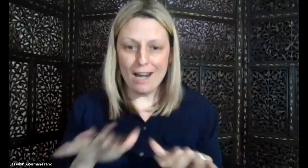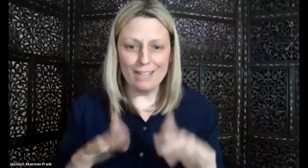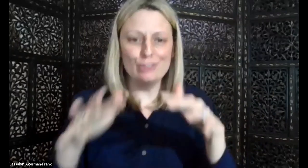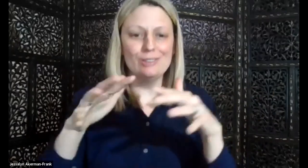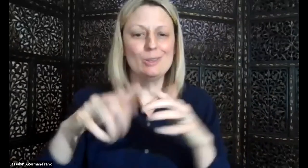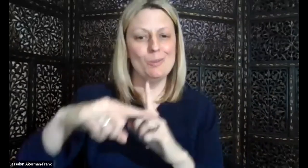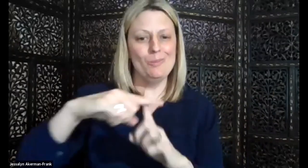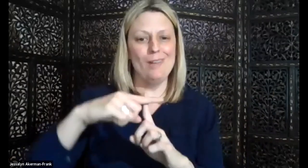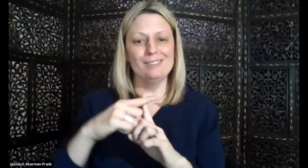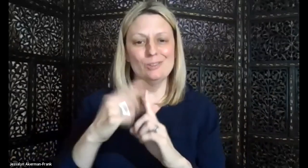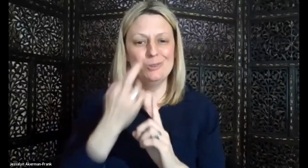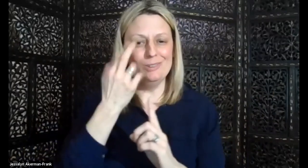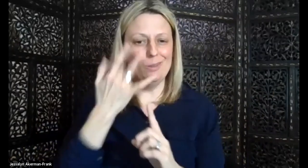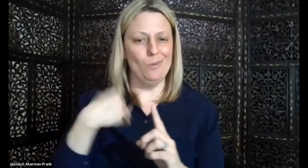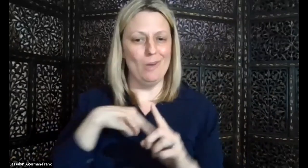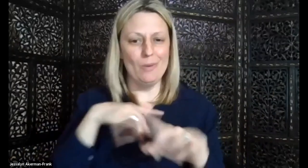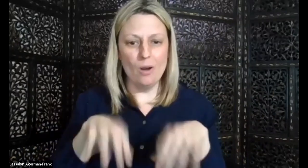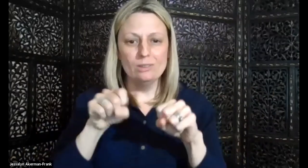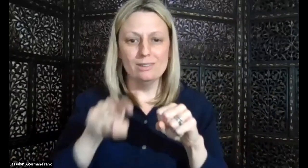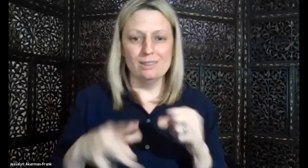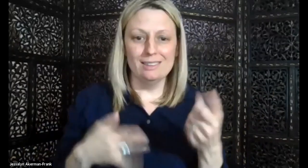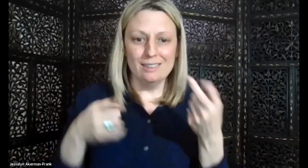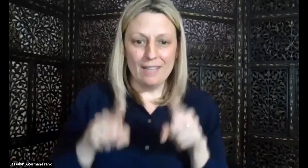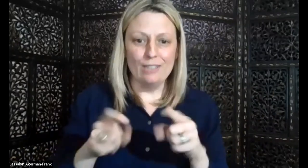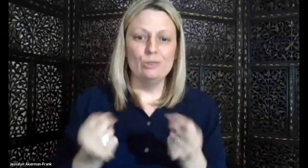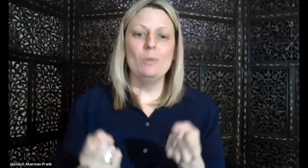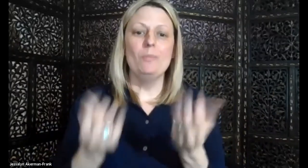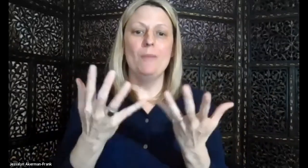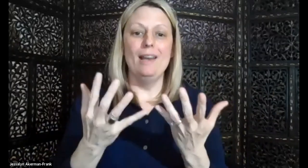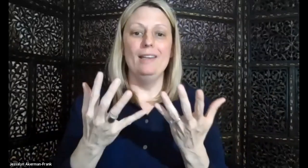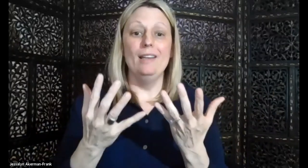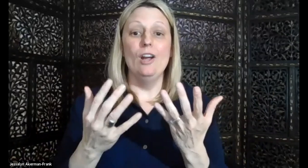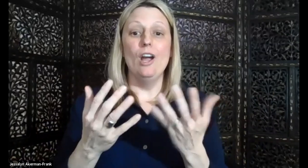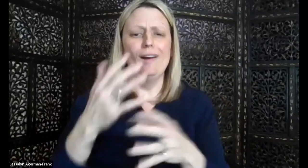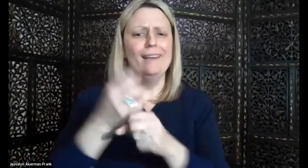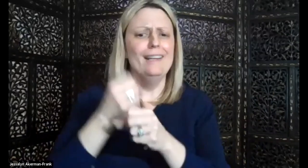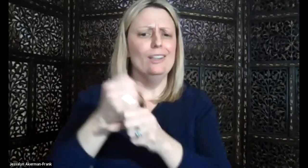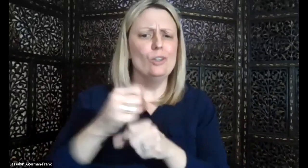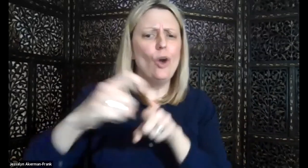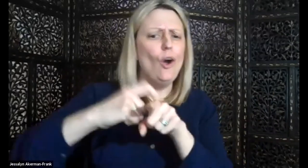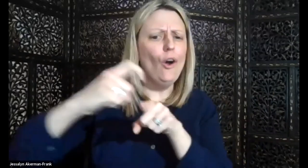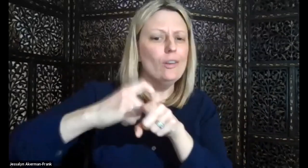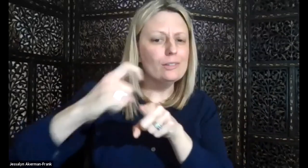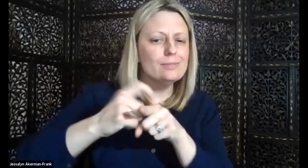necessarily readily available, but we're trying to share the link as we are given, and I agree with you, a lot of people are